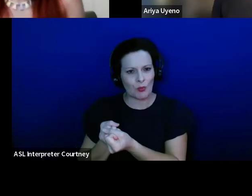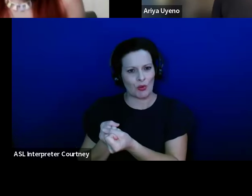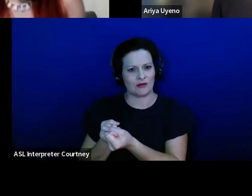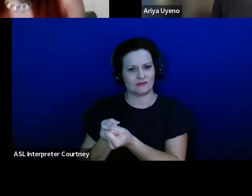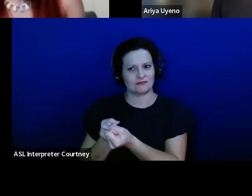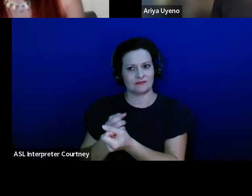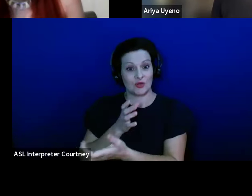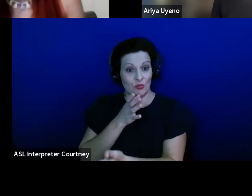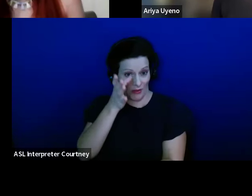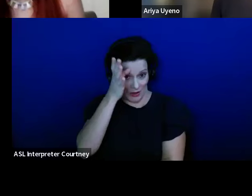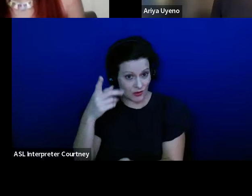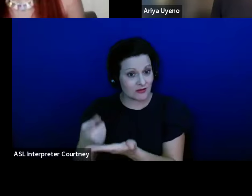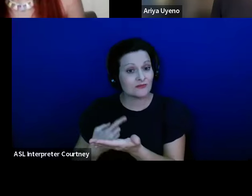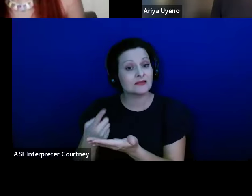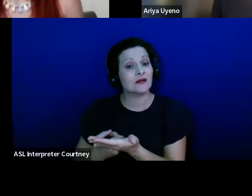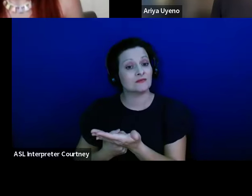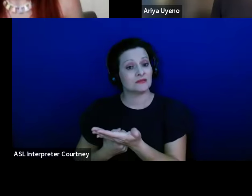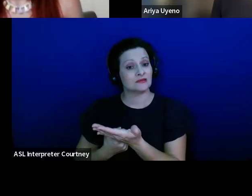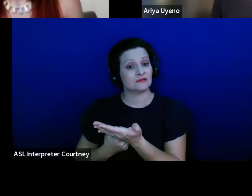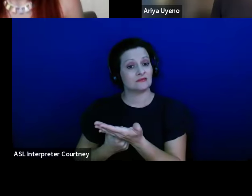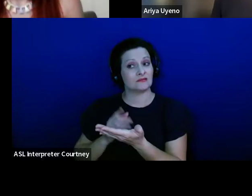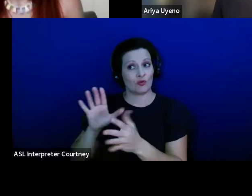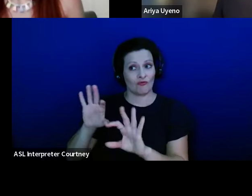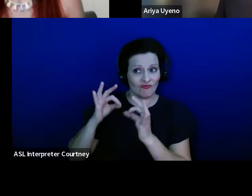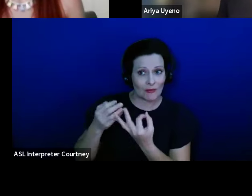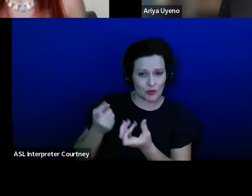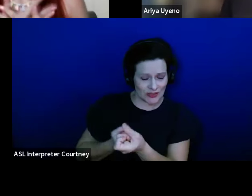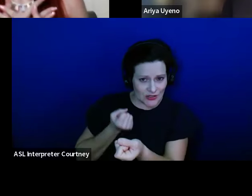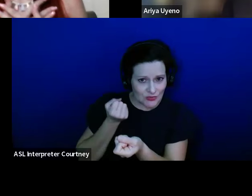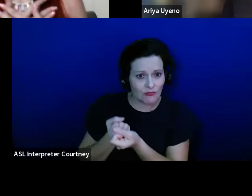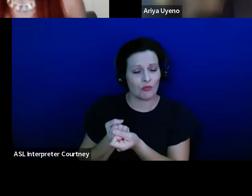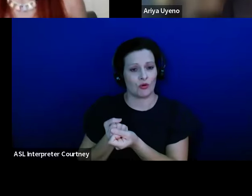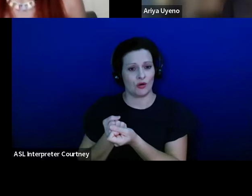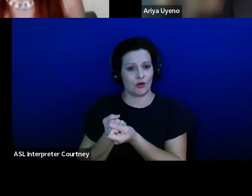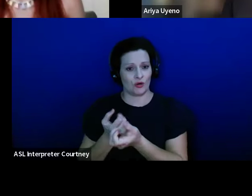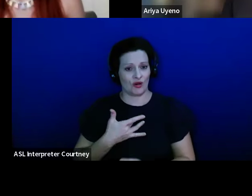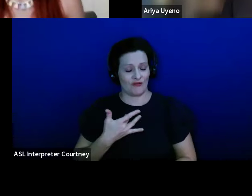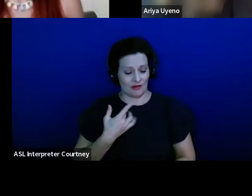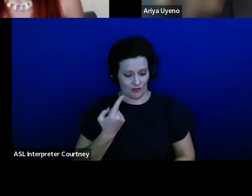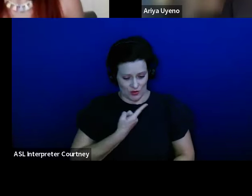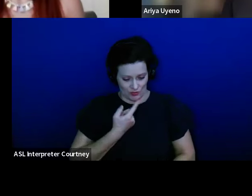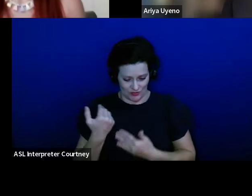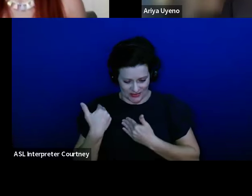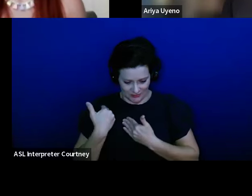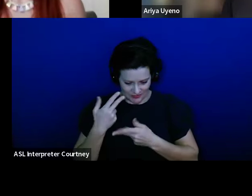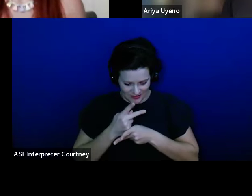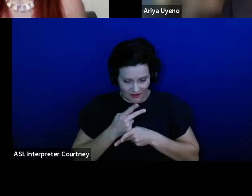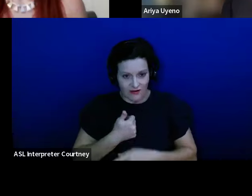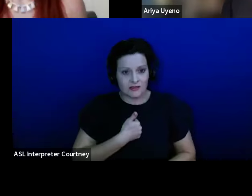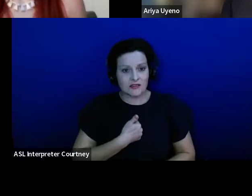parents or different generations of your family or to be solely responsible for yourself. So just